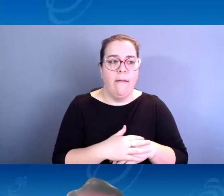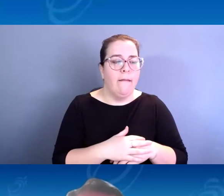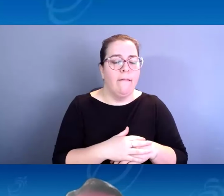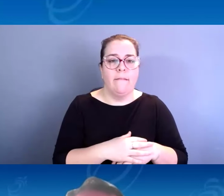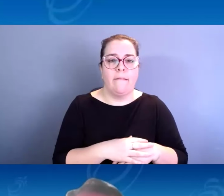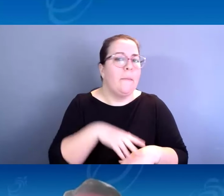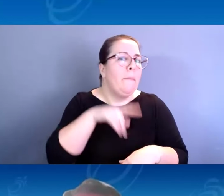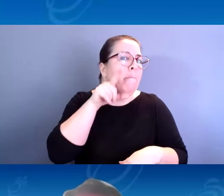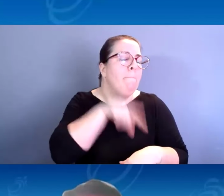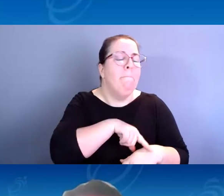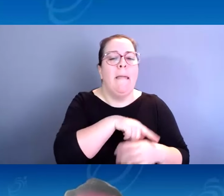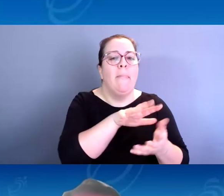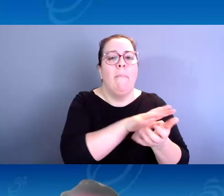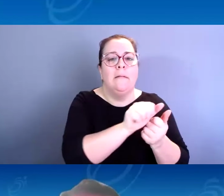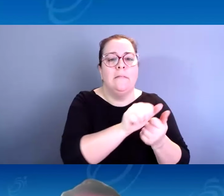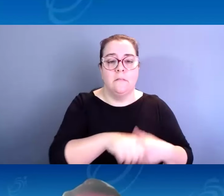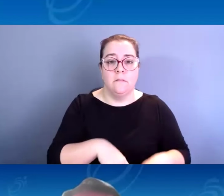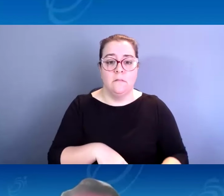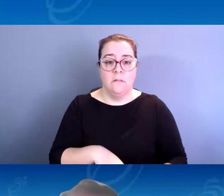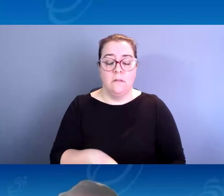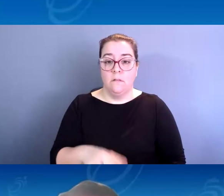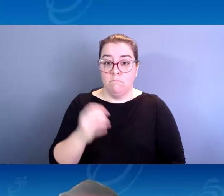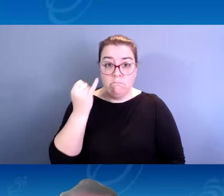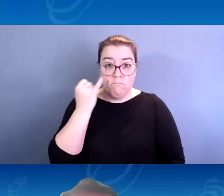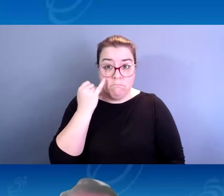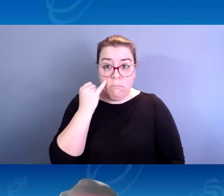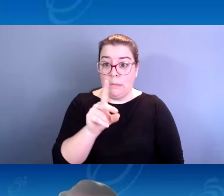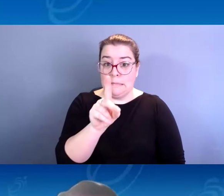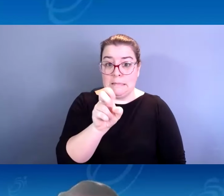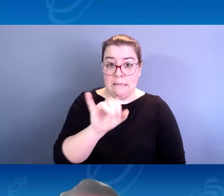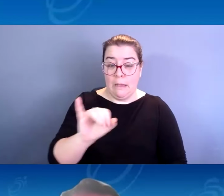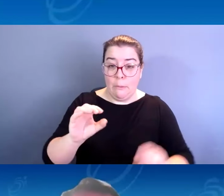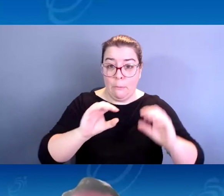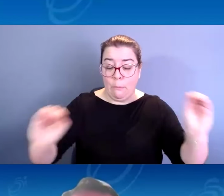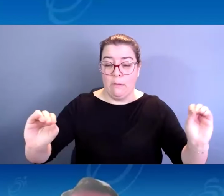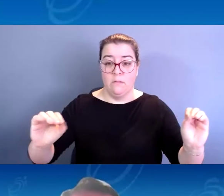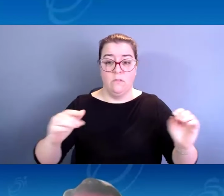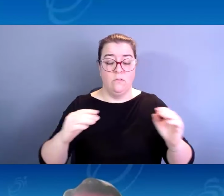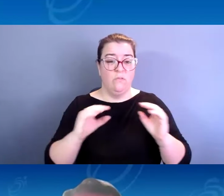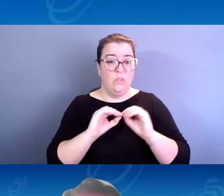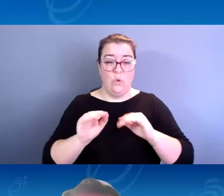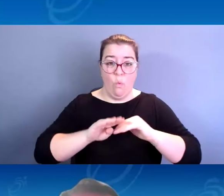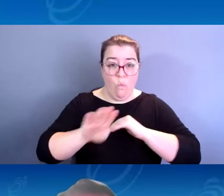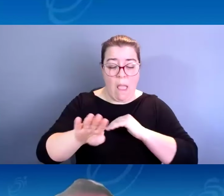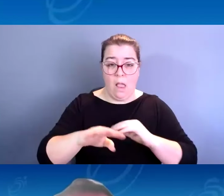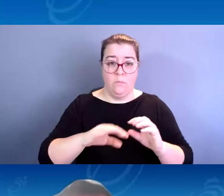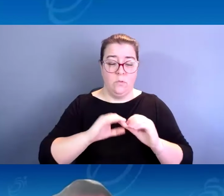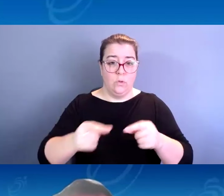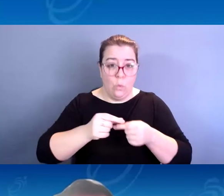If there's no DEI, then there's no ramps, there's no parental leave, there's no straws. So when you really break it down for people on what are we talking about?